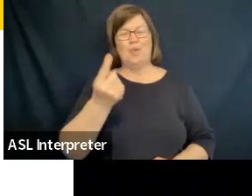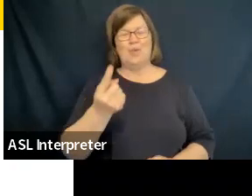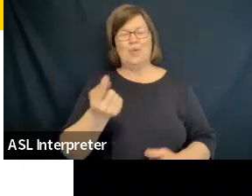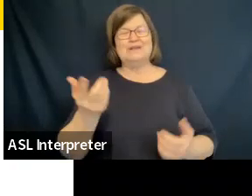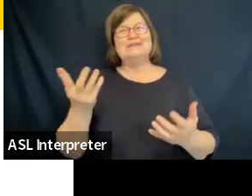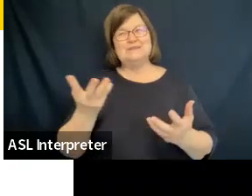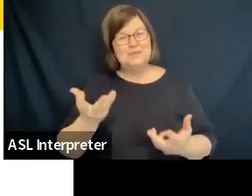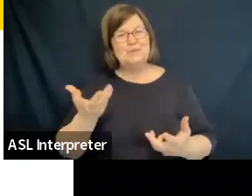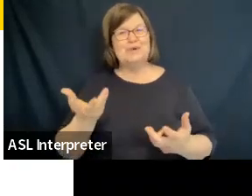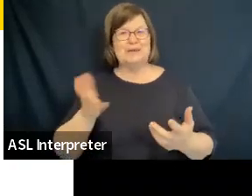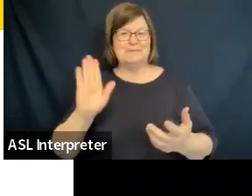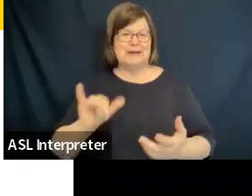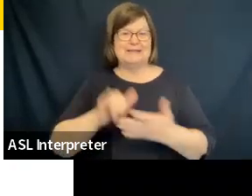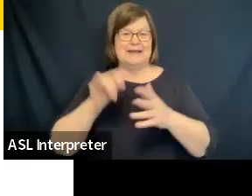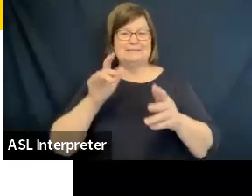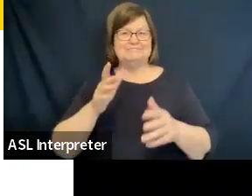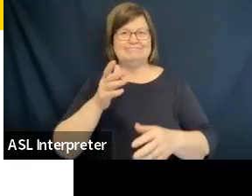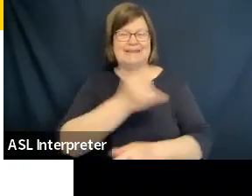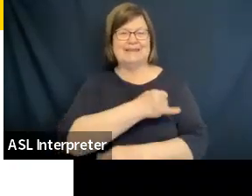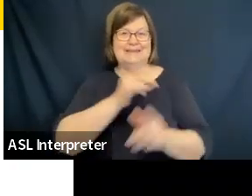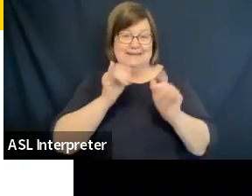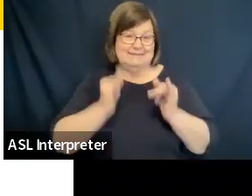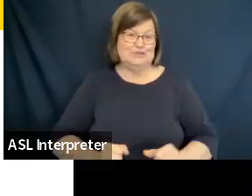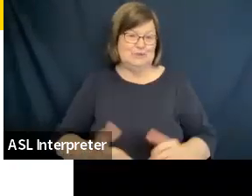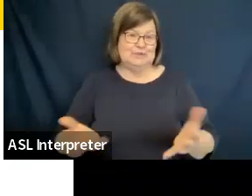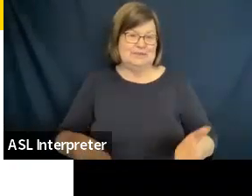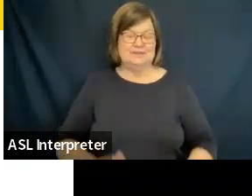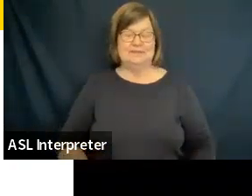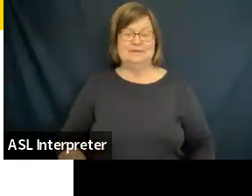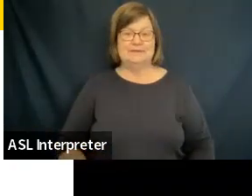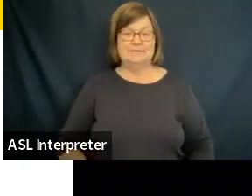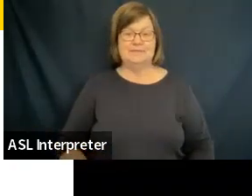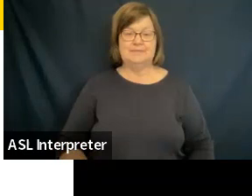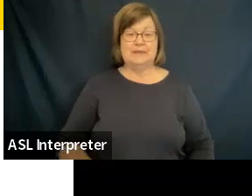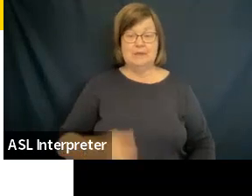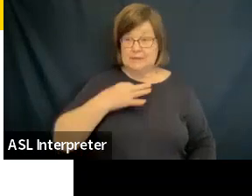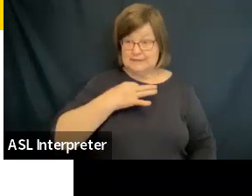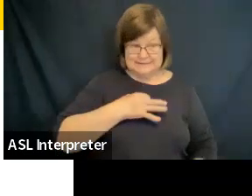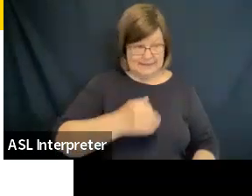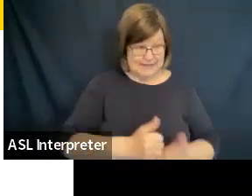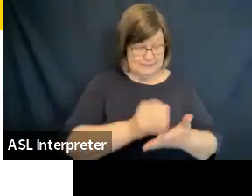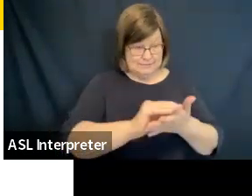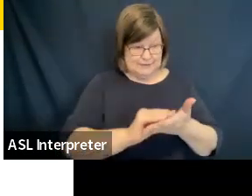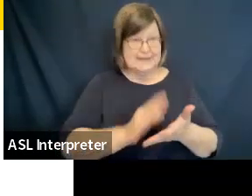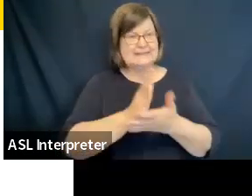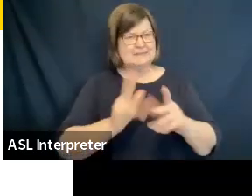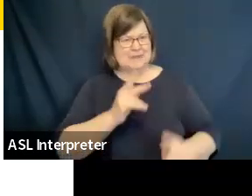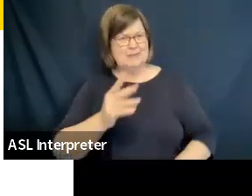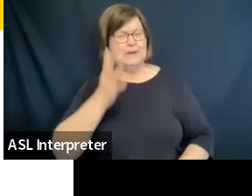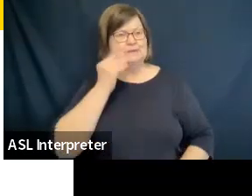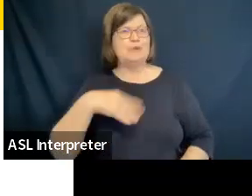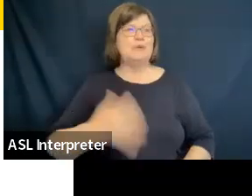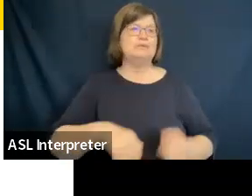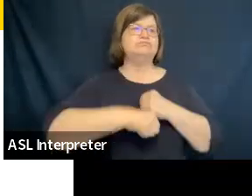the individual. When staff assisted the form, some people experienced longer wait times,